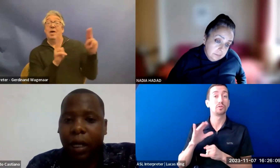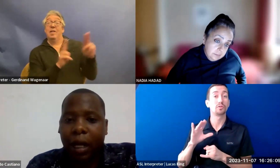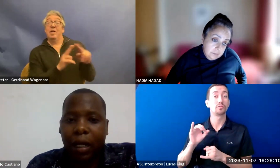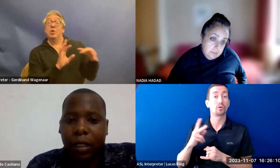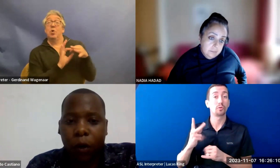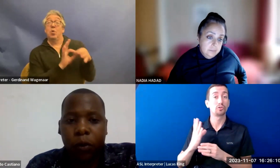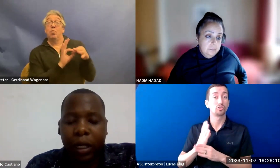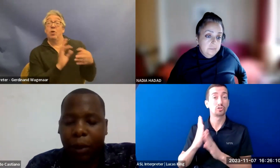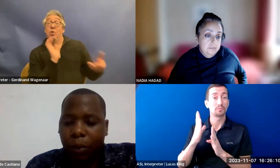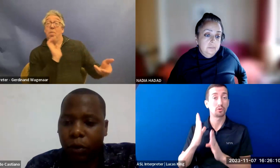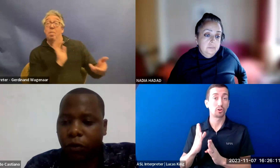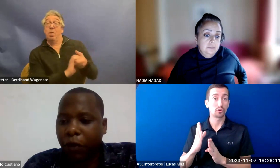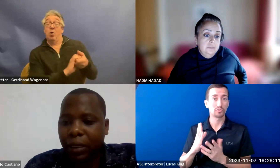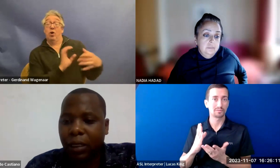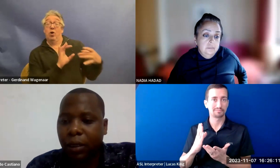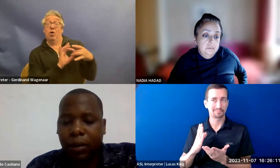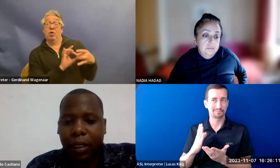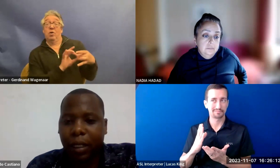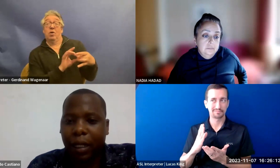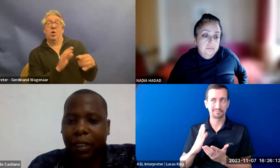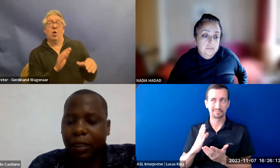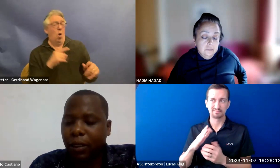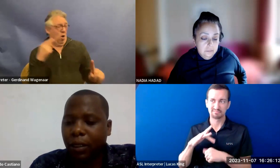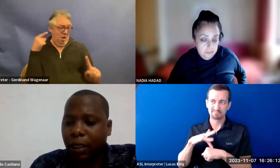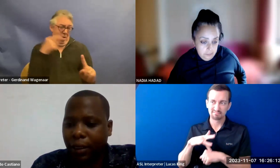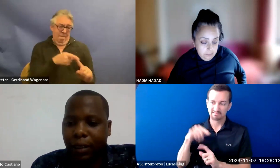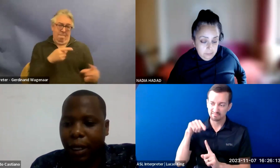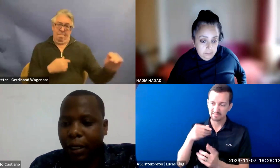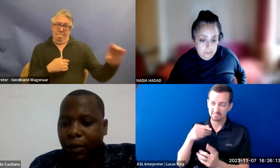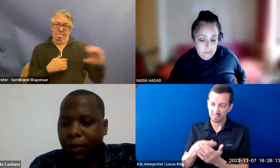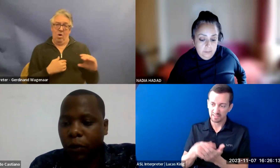is never only about funding. It can't.